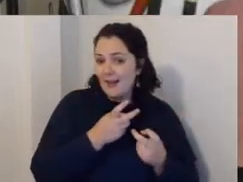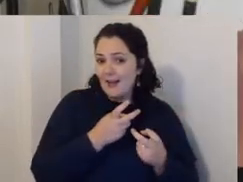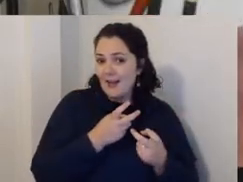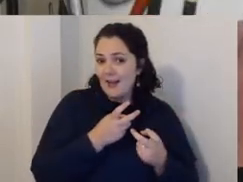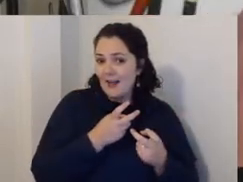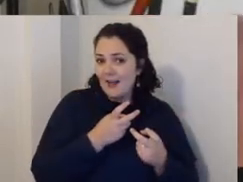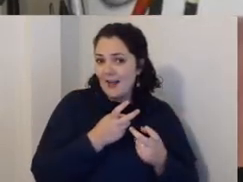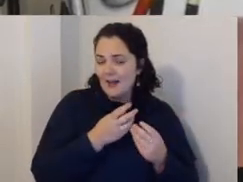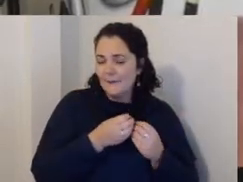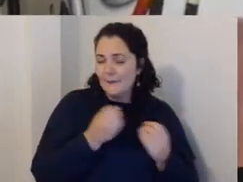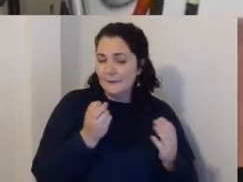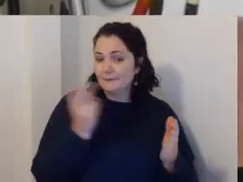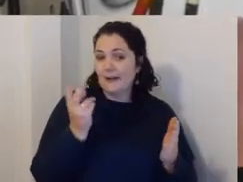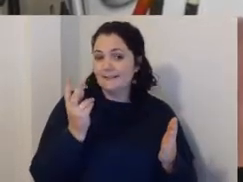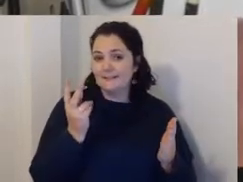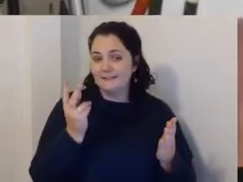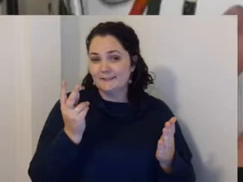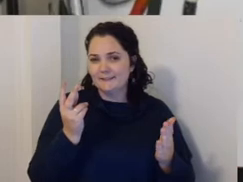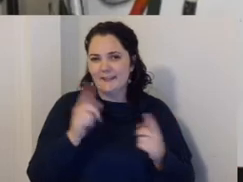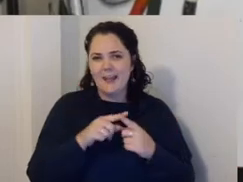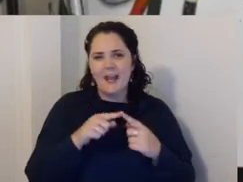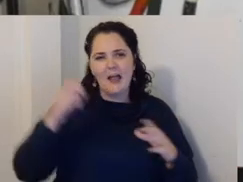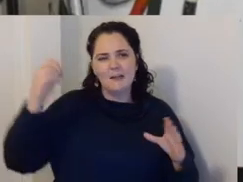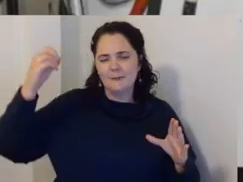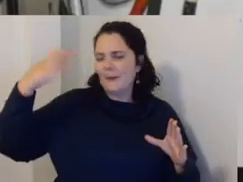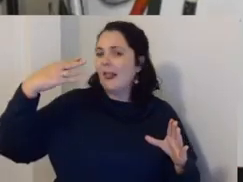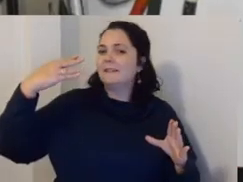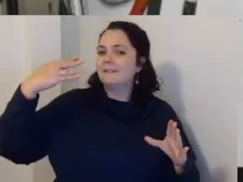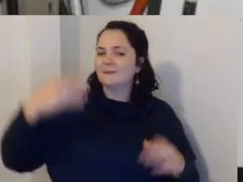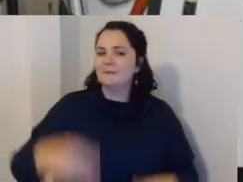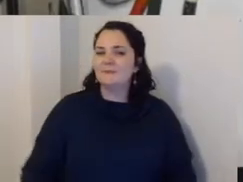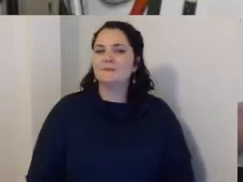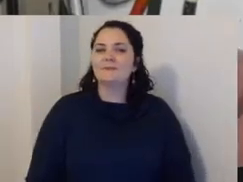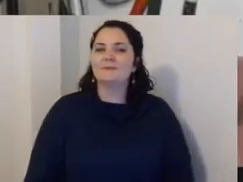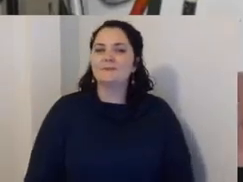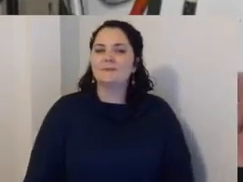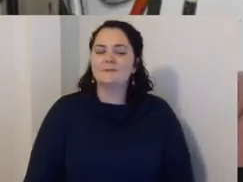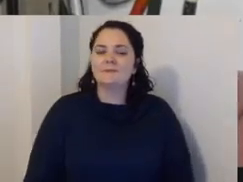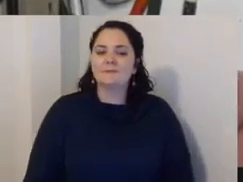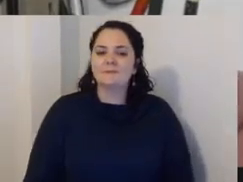that harsh light of the spotlight coming down on top of it alright now if you want to get